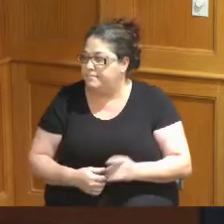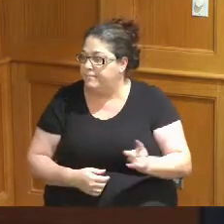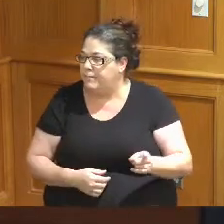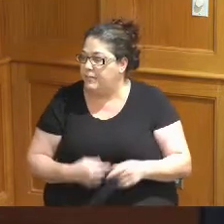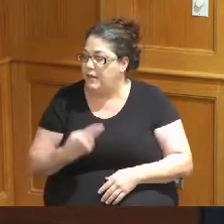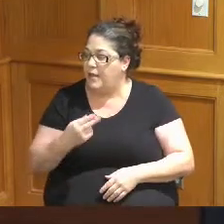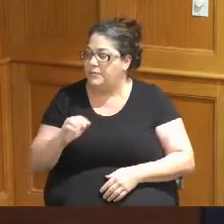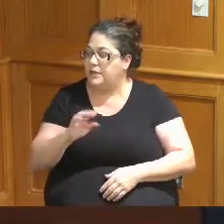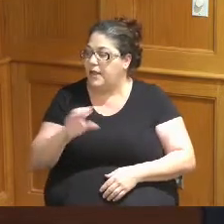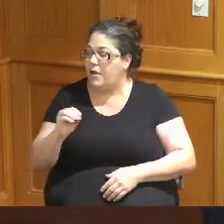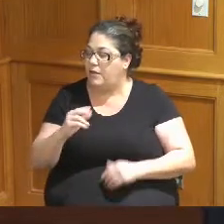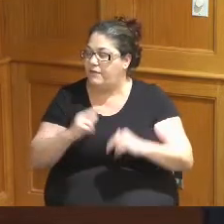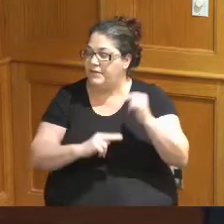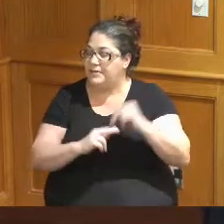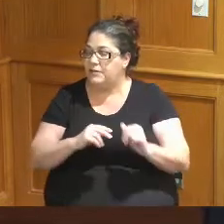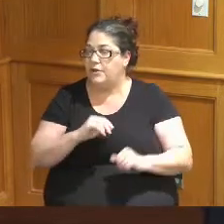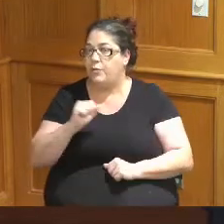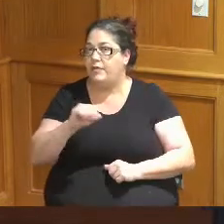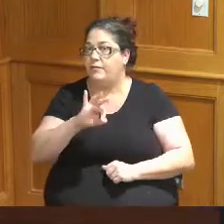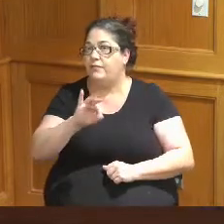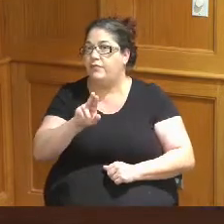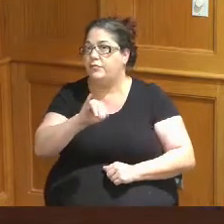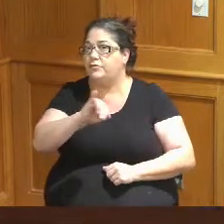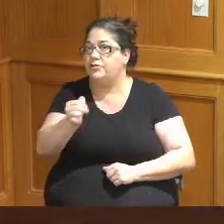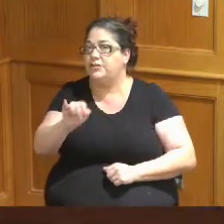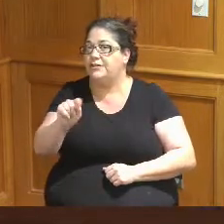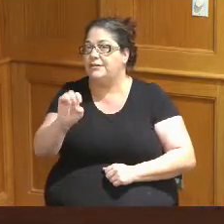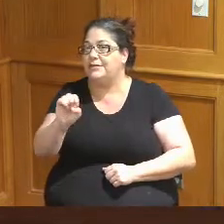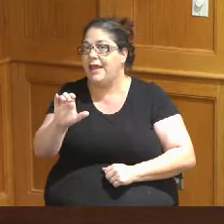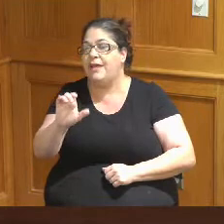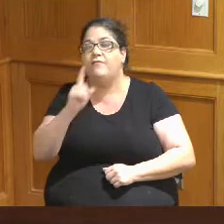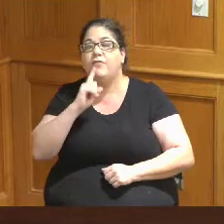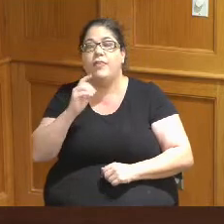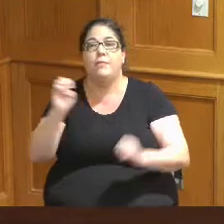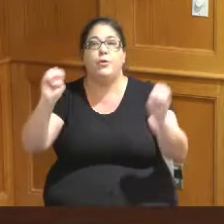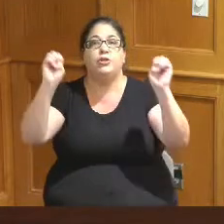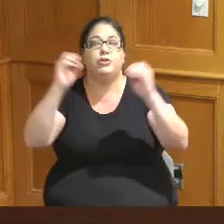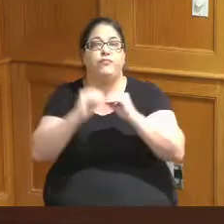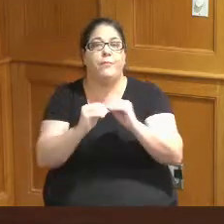County facilities and fujitec this relates to the emergency repair of an elevator at 800 Broadway